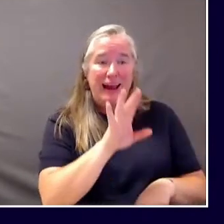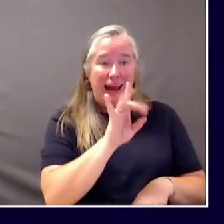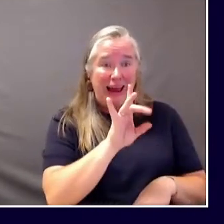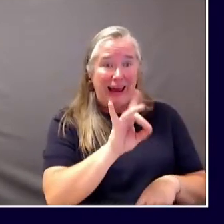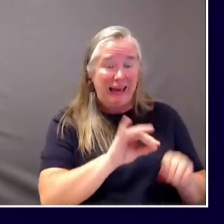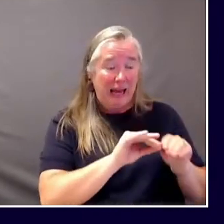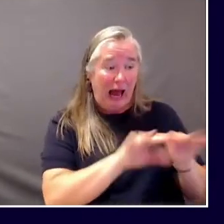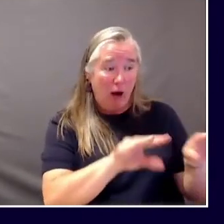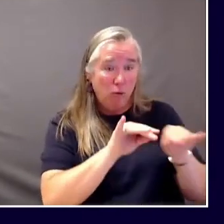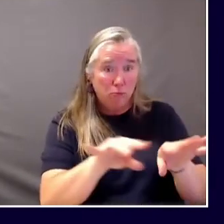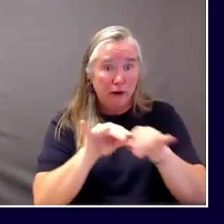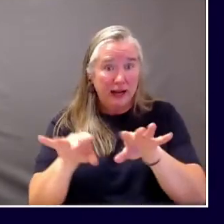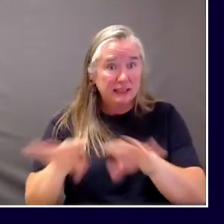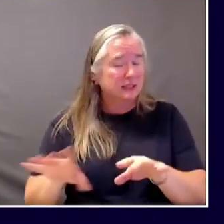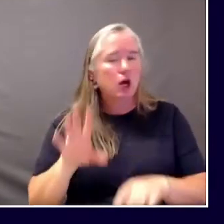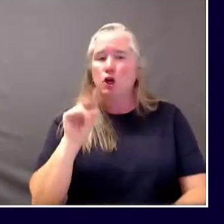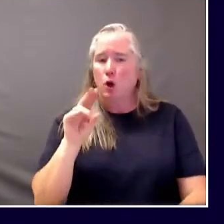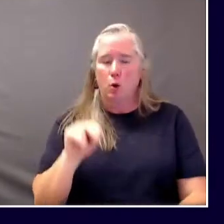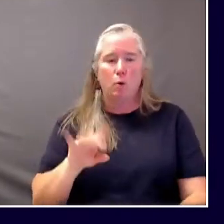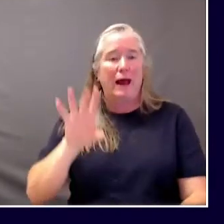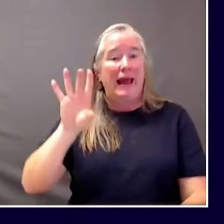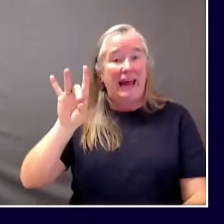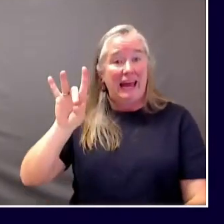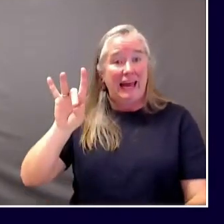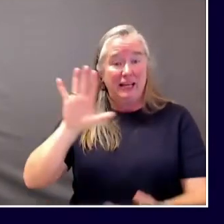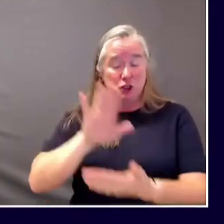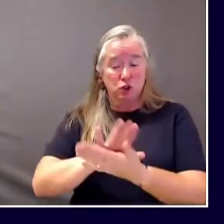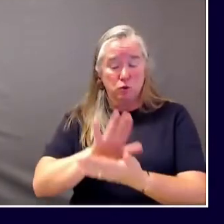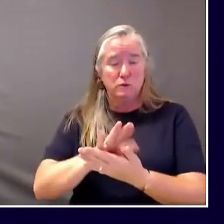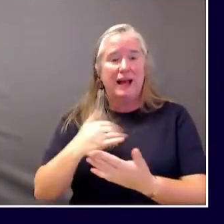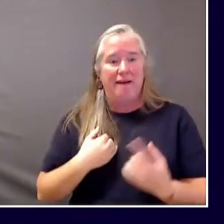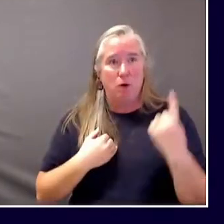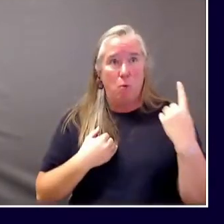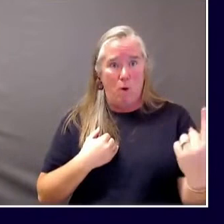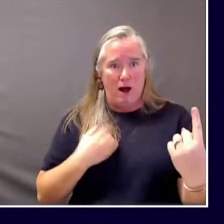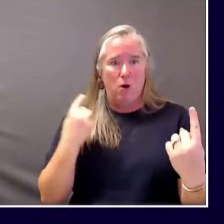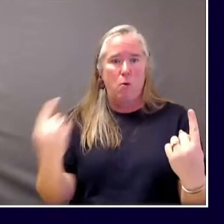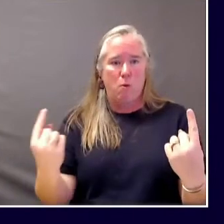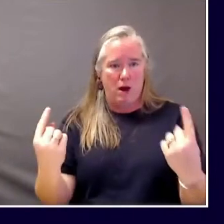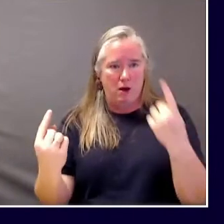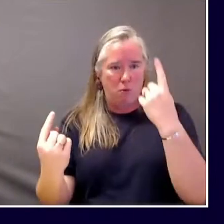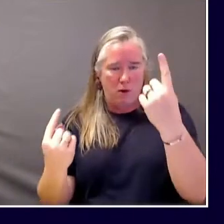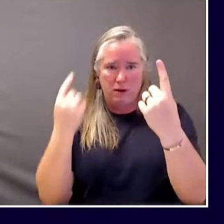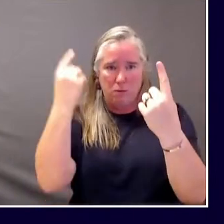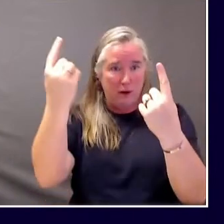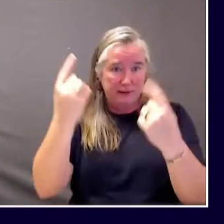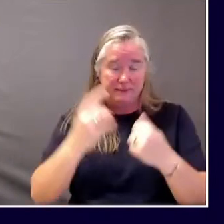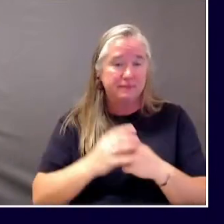are discreet single cases